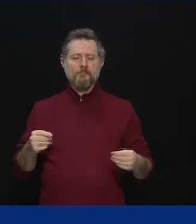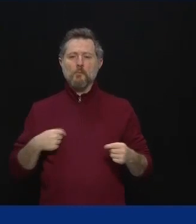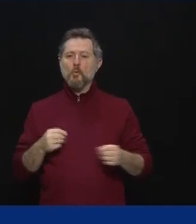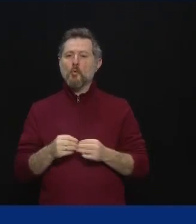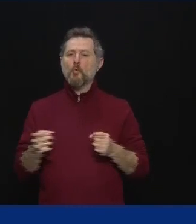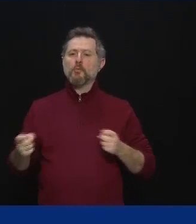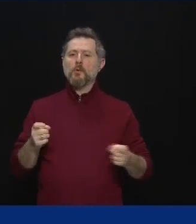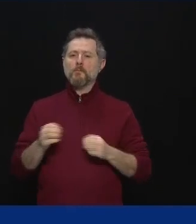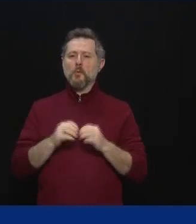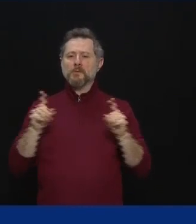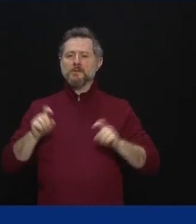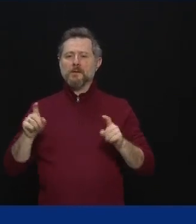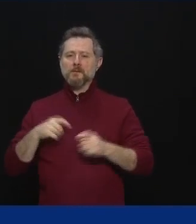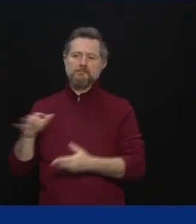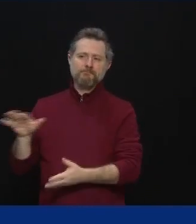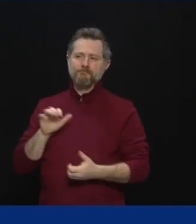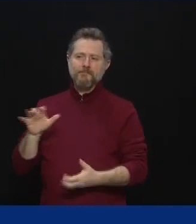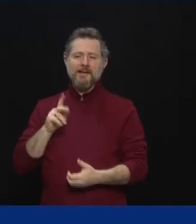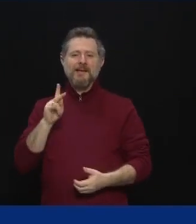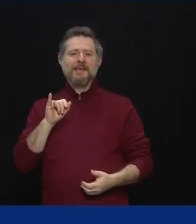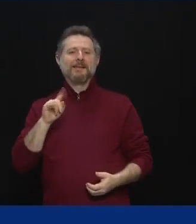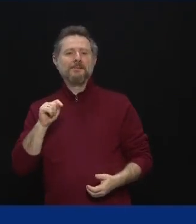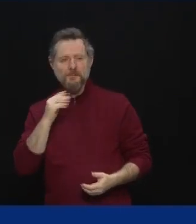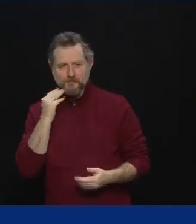I MIGHT NEED THE POWERS I DID